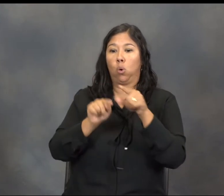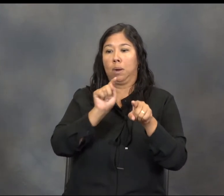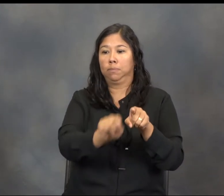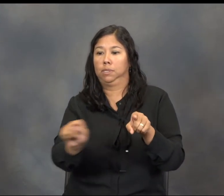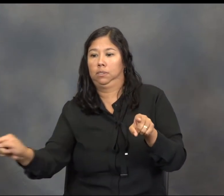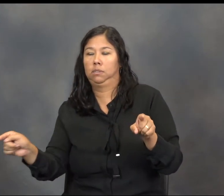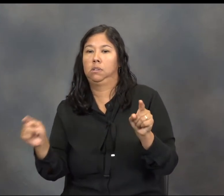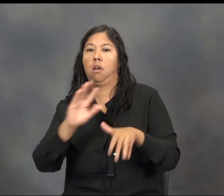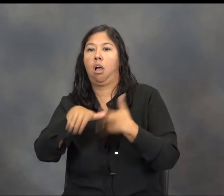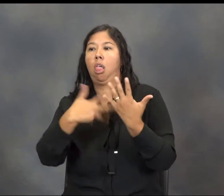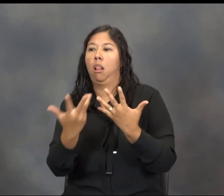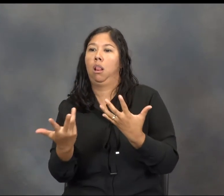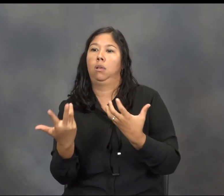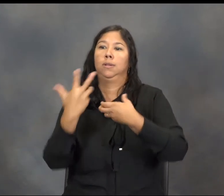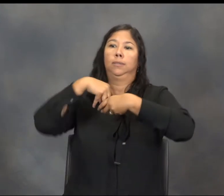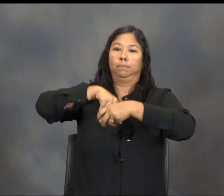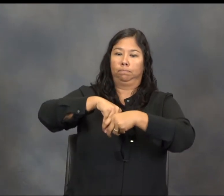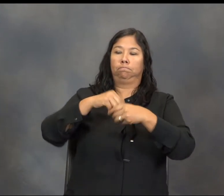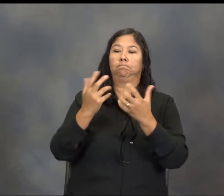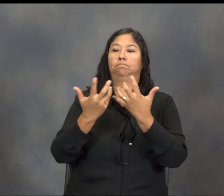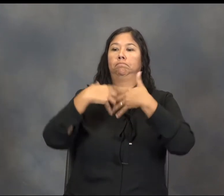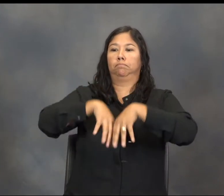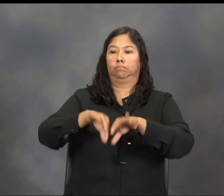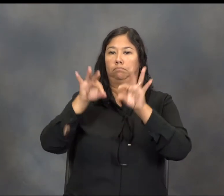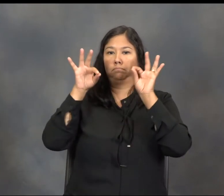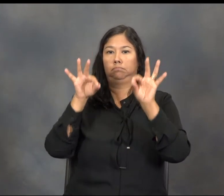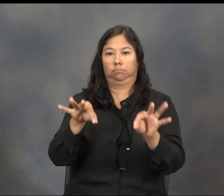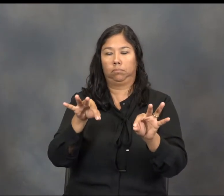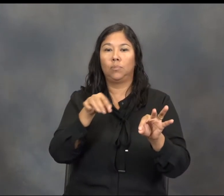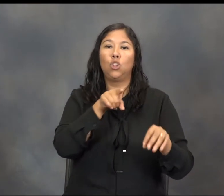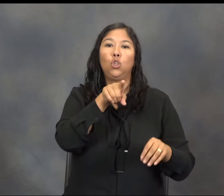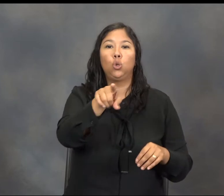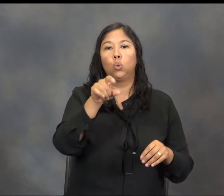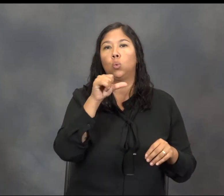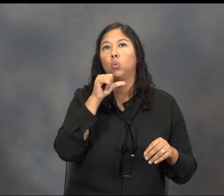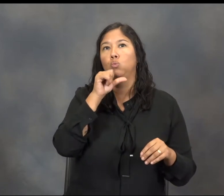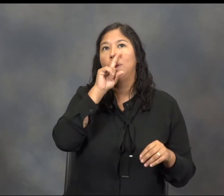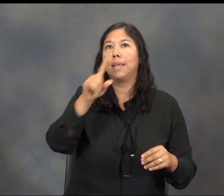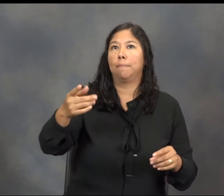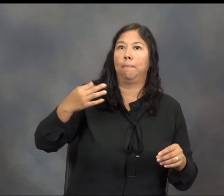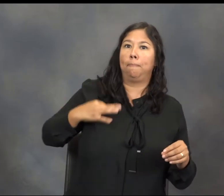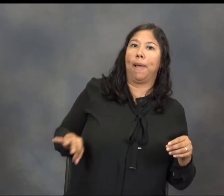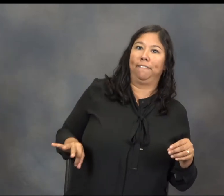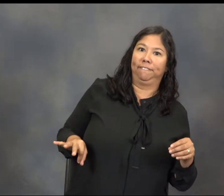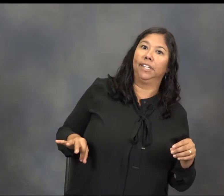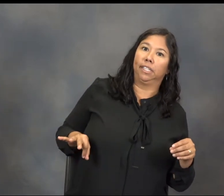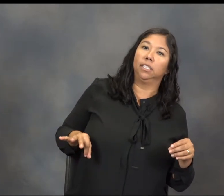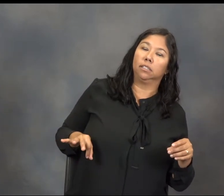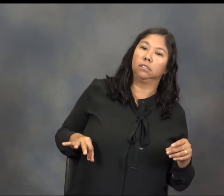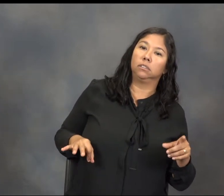so that, you know, you're not really taking two steps ahead by using two programs of Community Action Duluth,